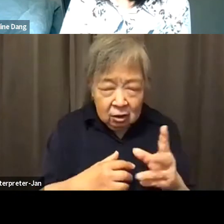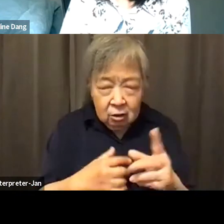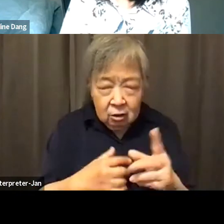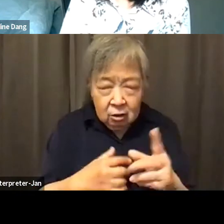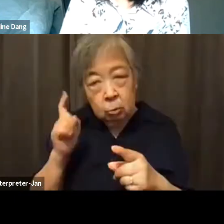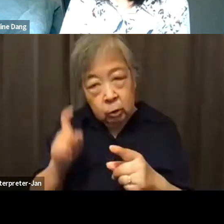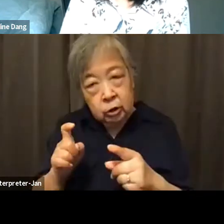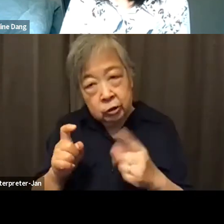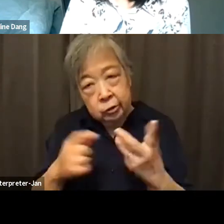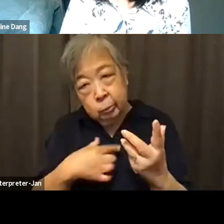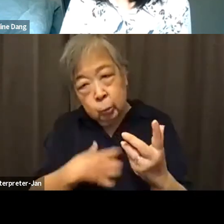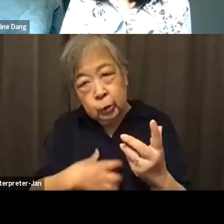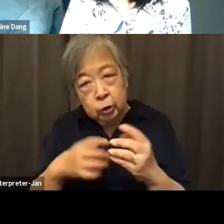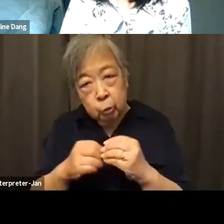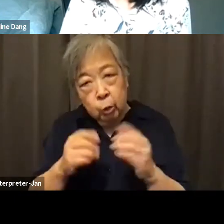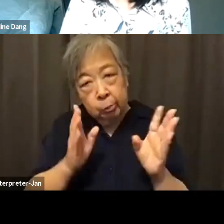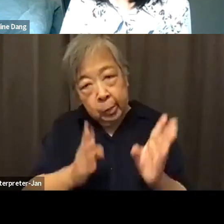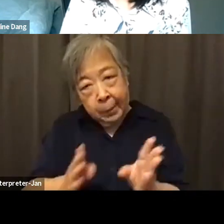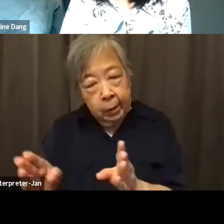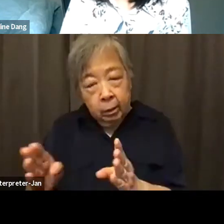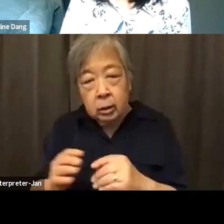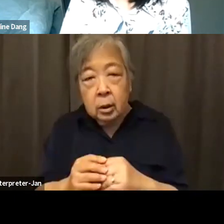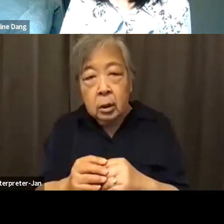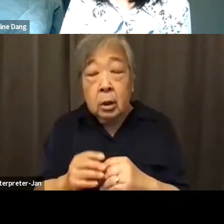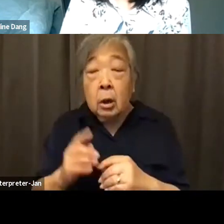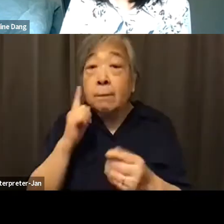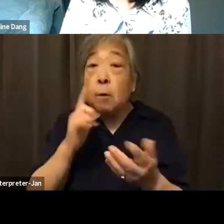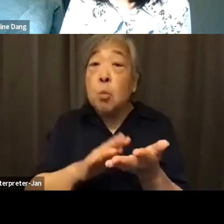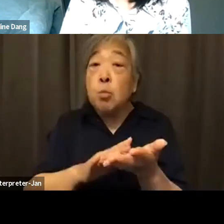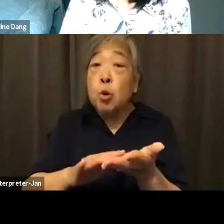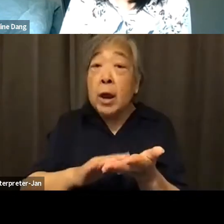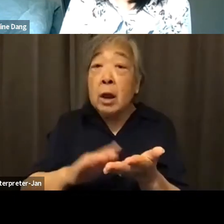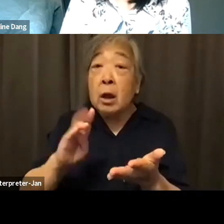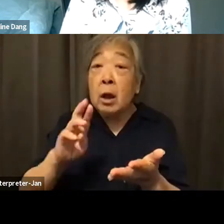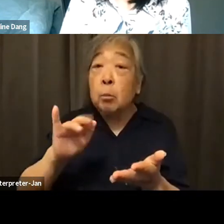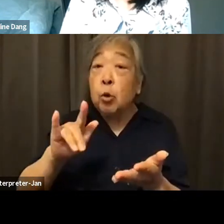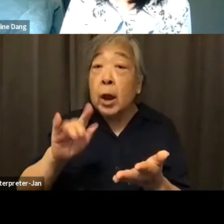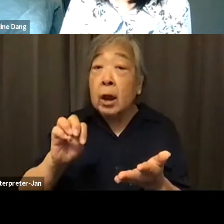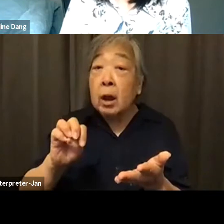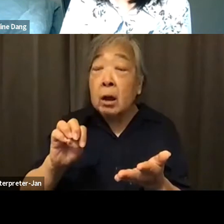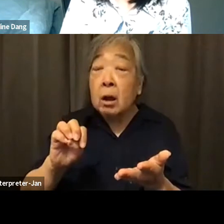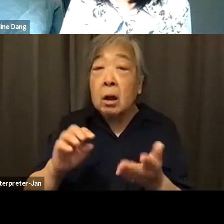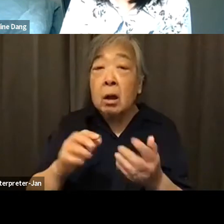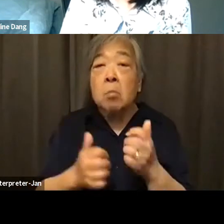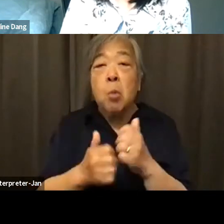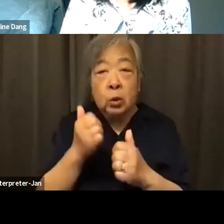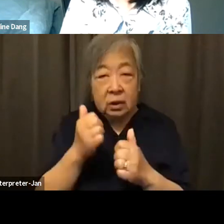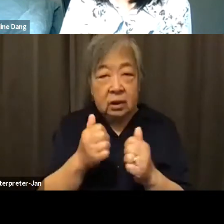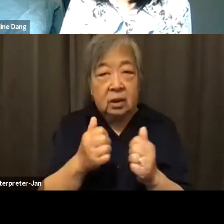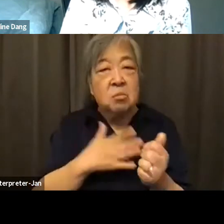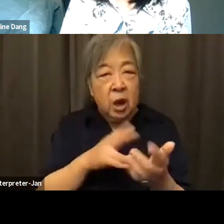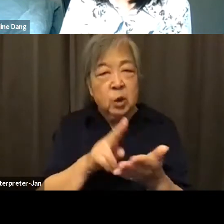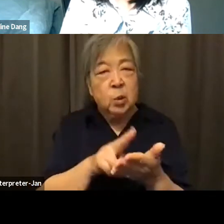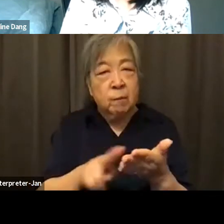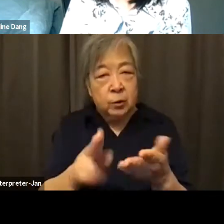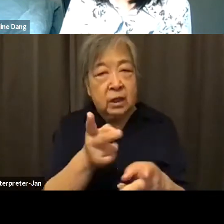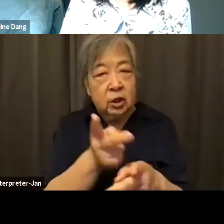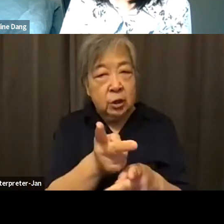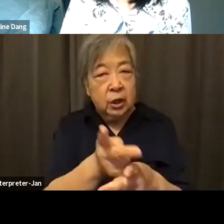In terms of Braille and academic accommodations, that was mostly handled through my university.